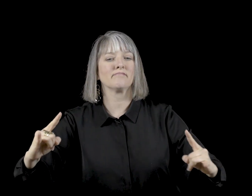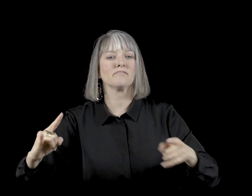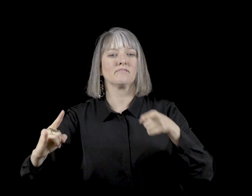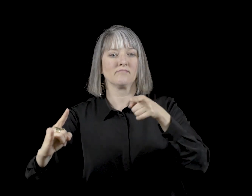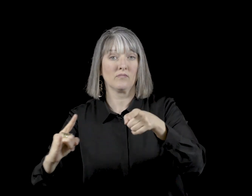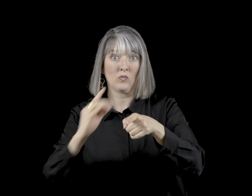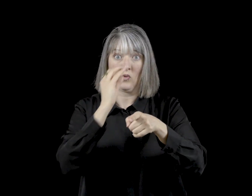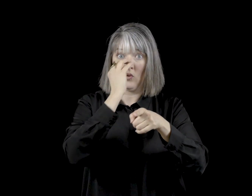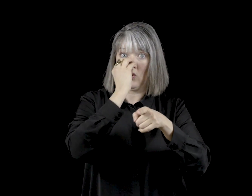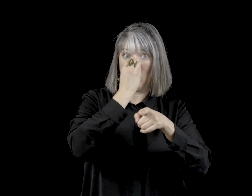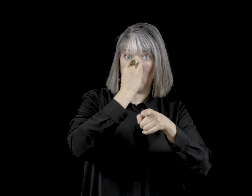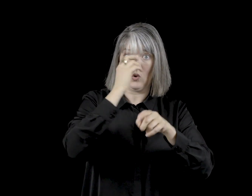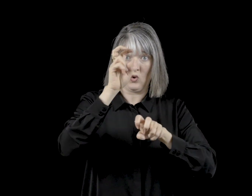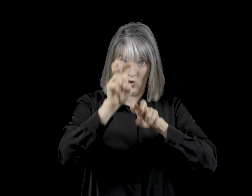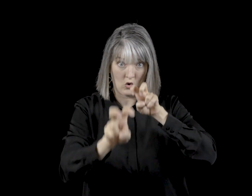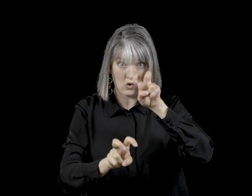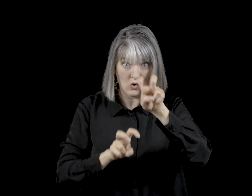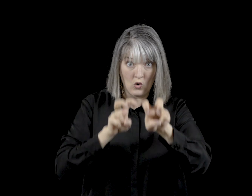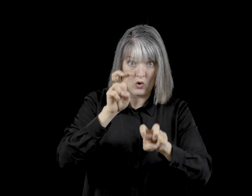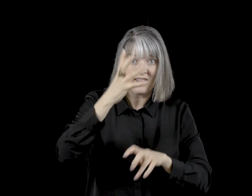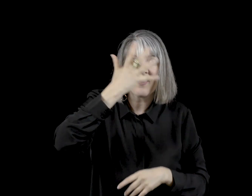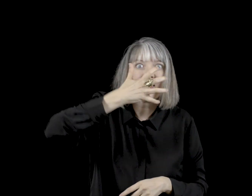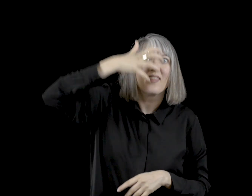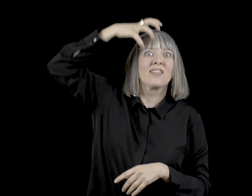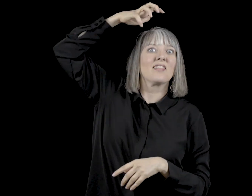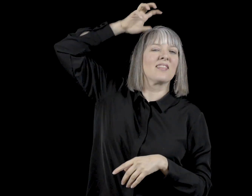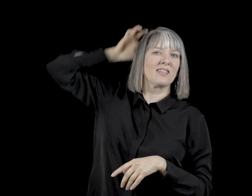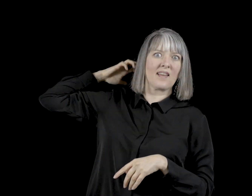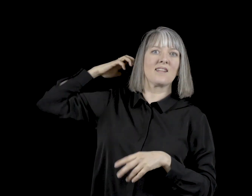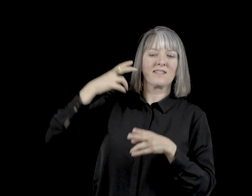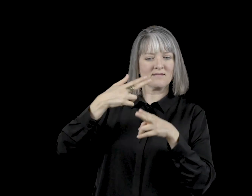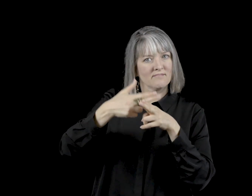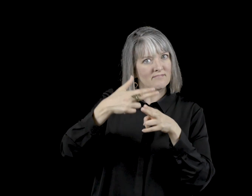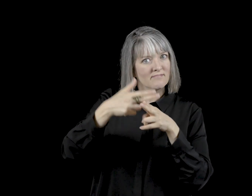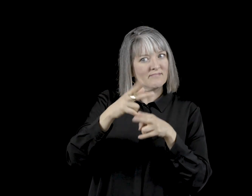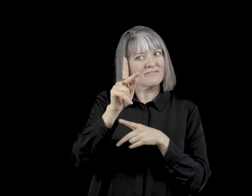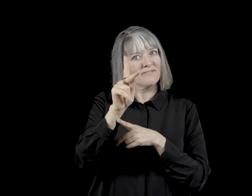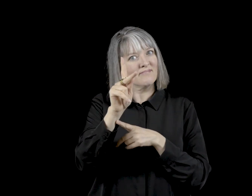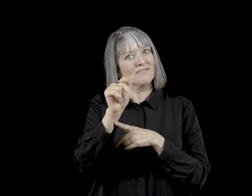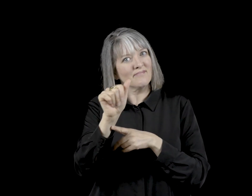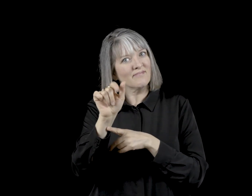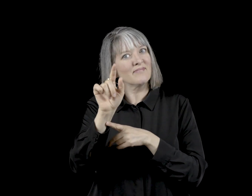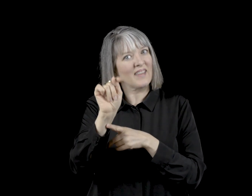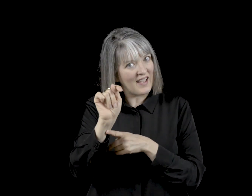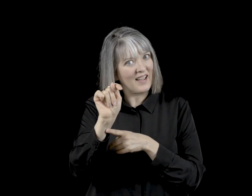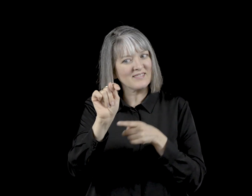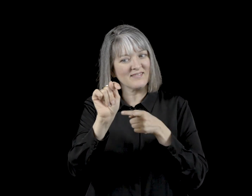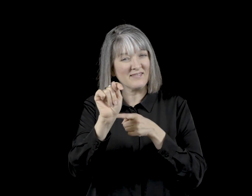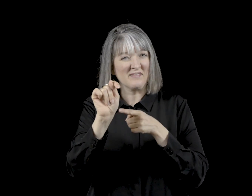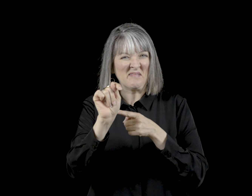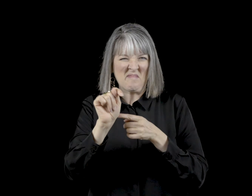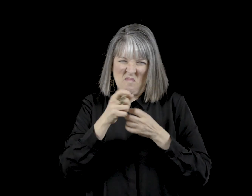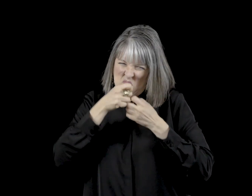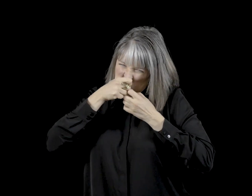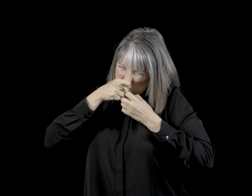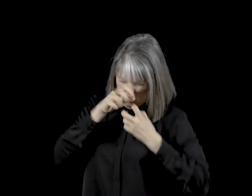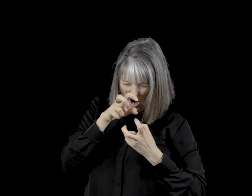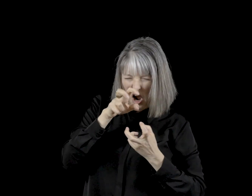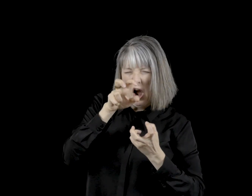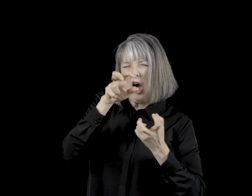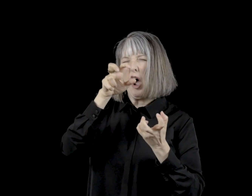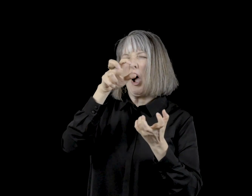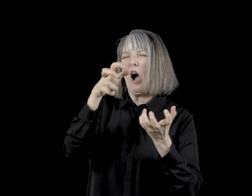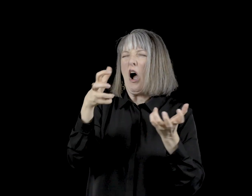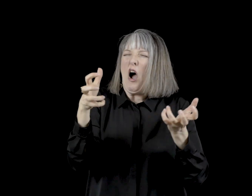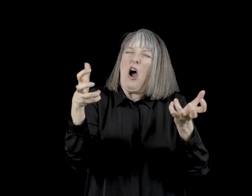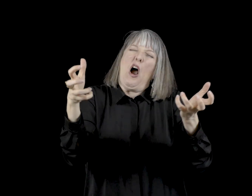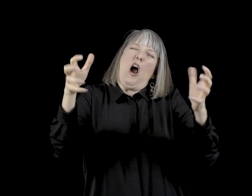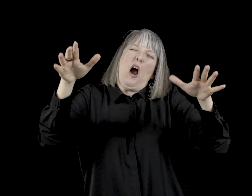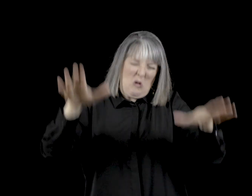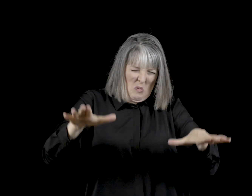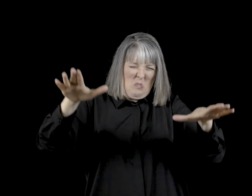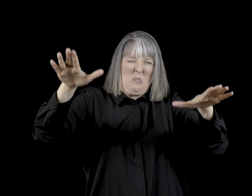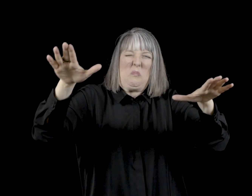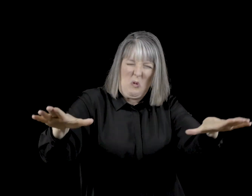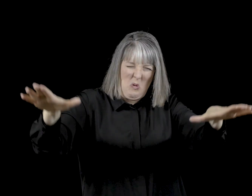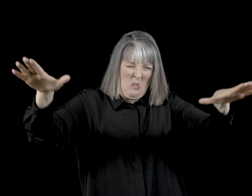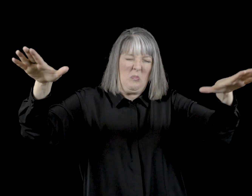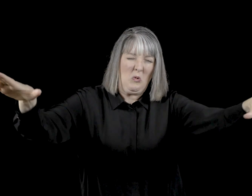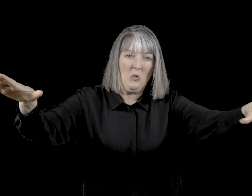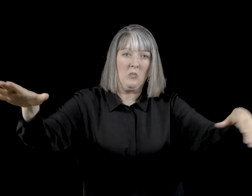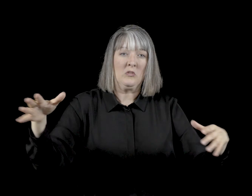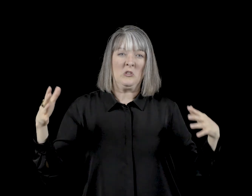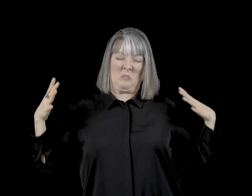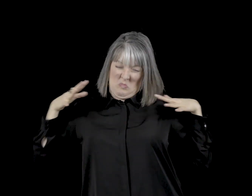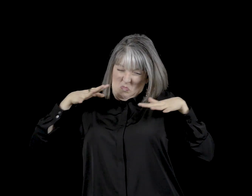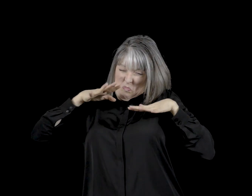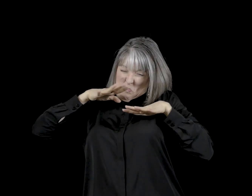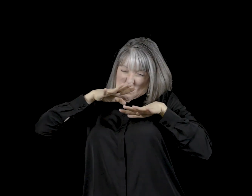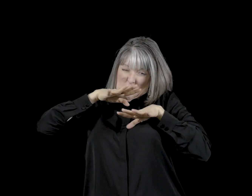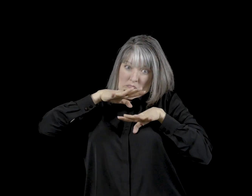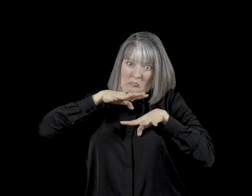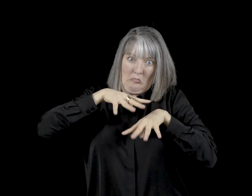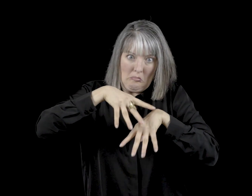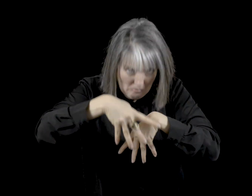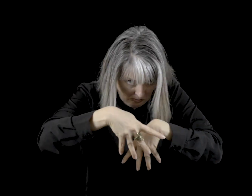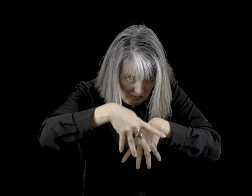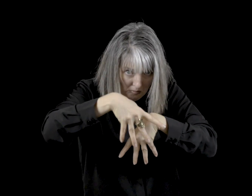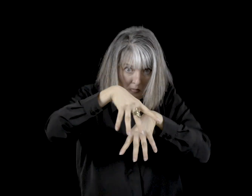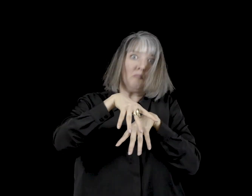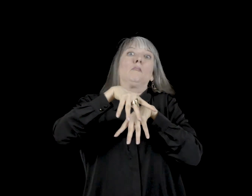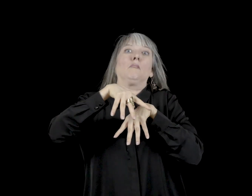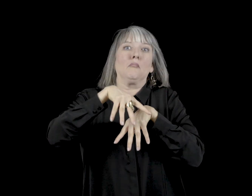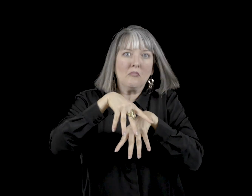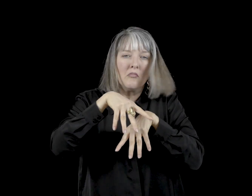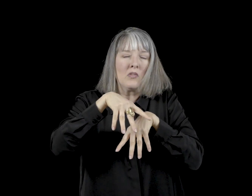Kat the circus lion let lose a blockbuster roar that shook the ground causing those mammoths to slide to a sudden stop.